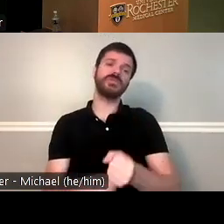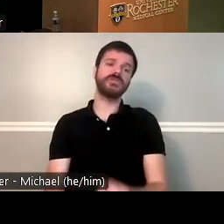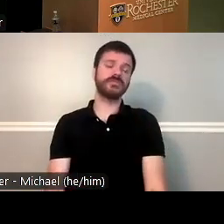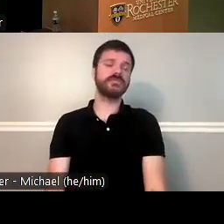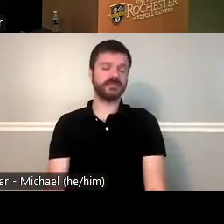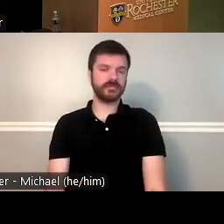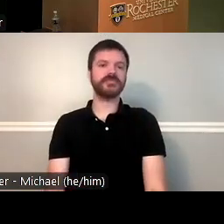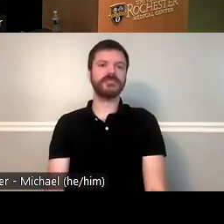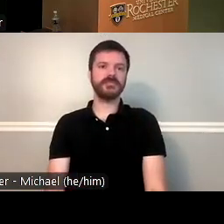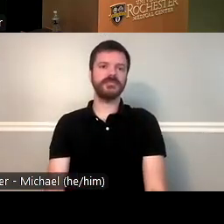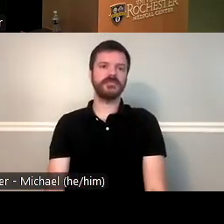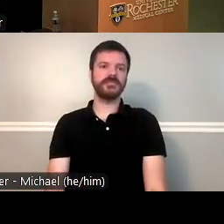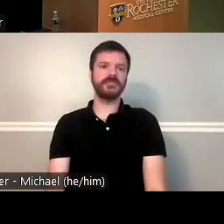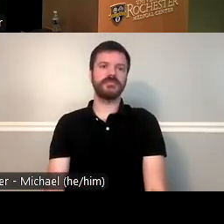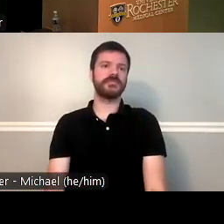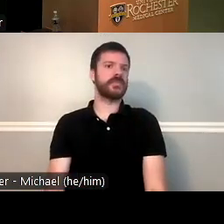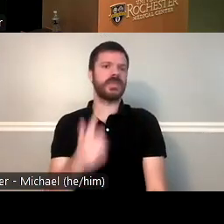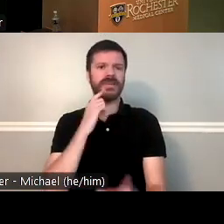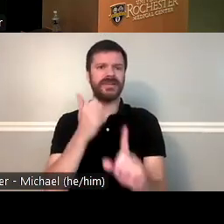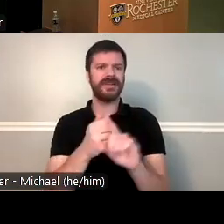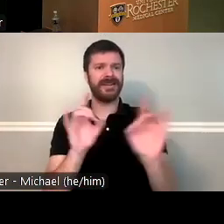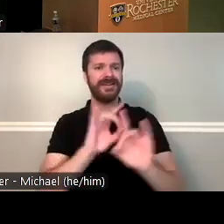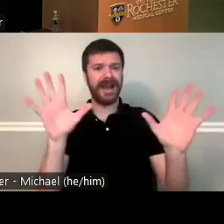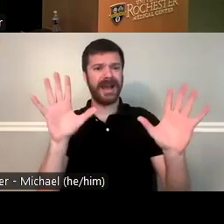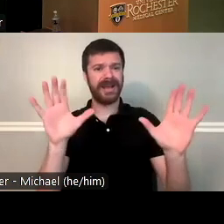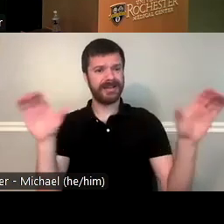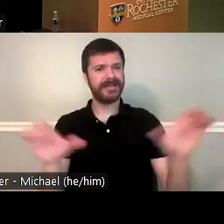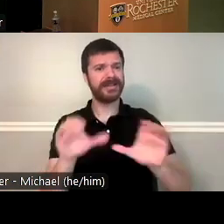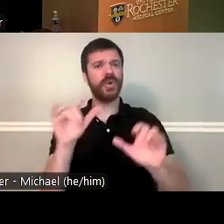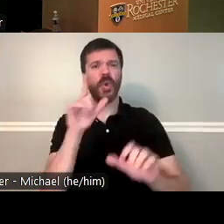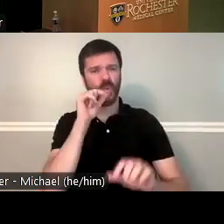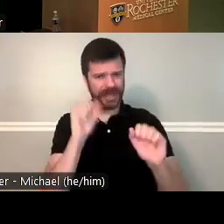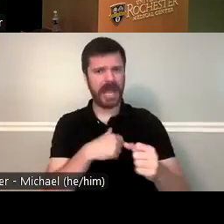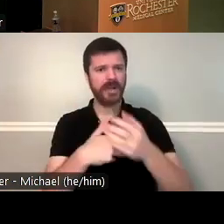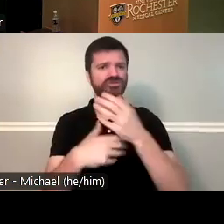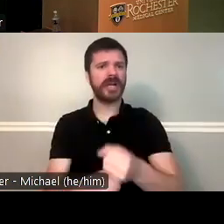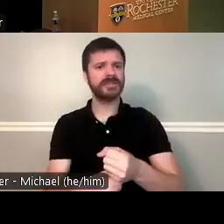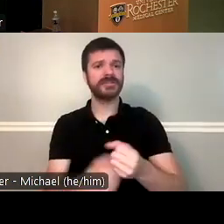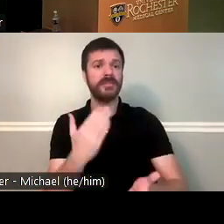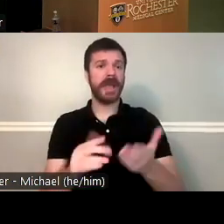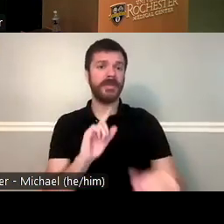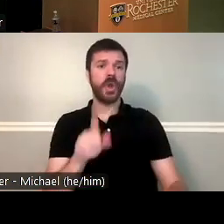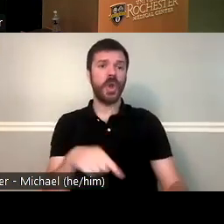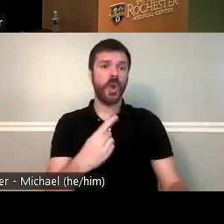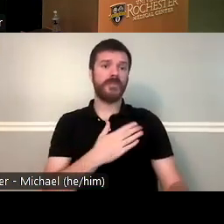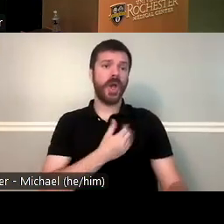was a violent act how can I trust who can I trust maybe only my own and can I even trust